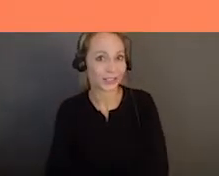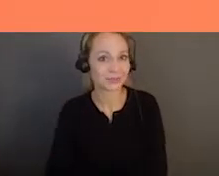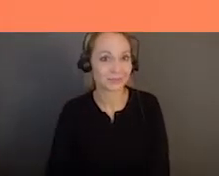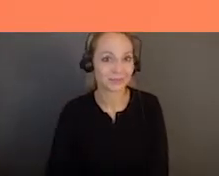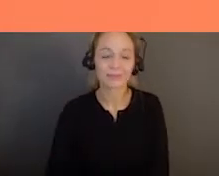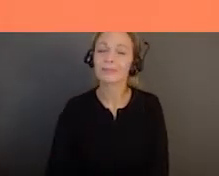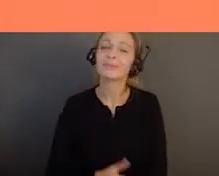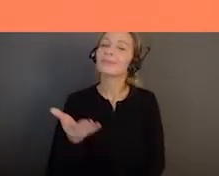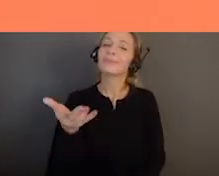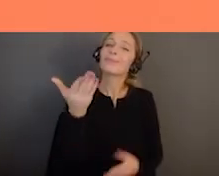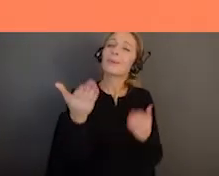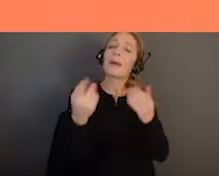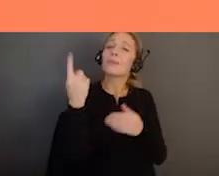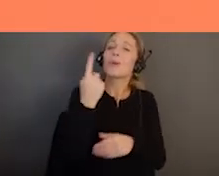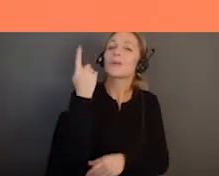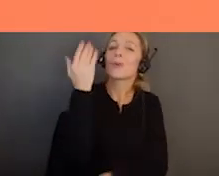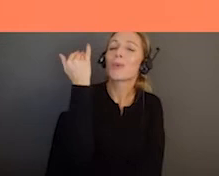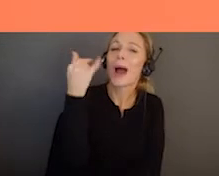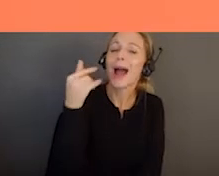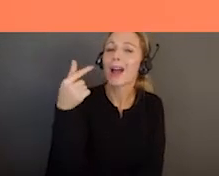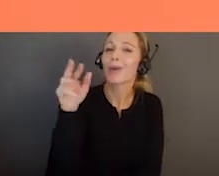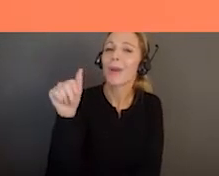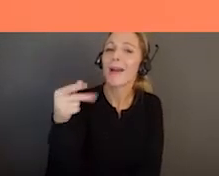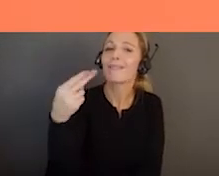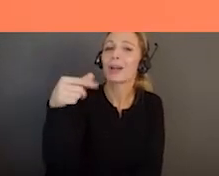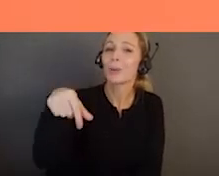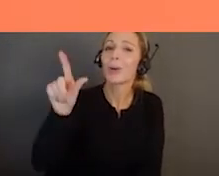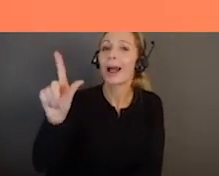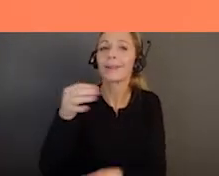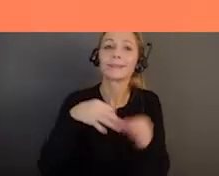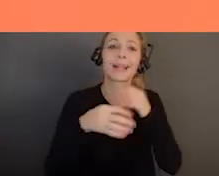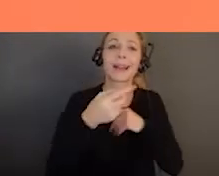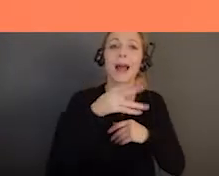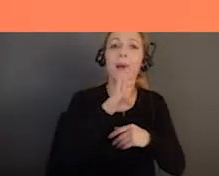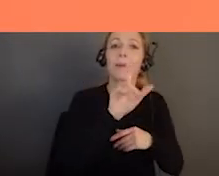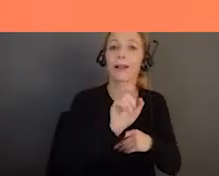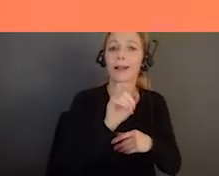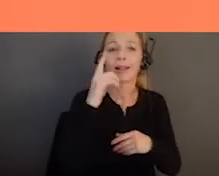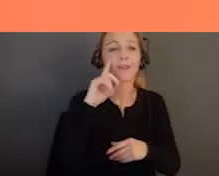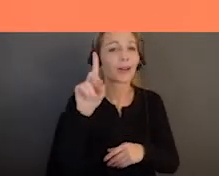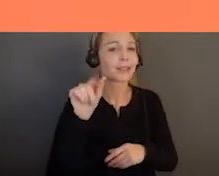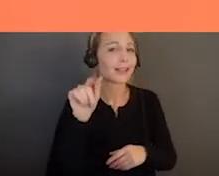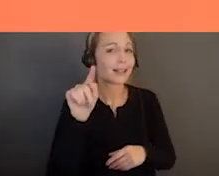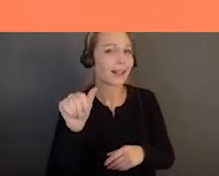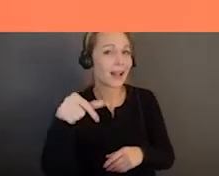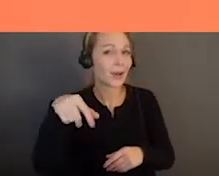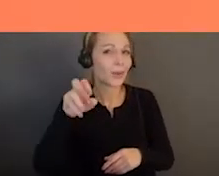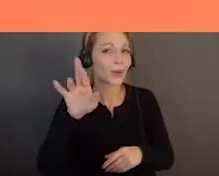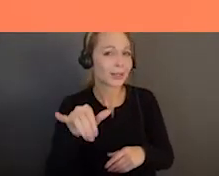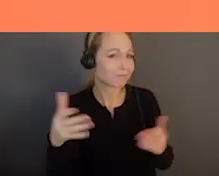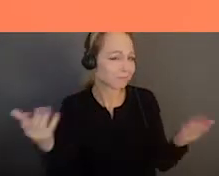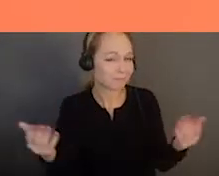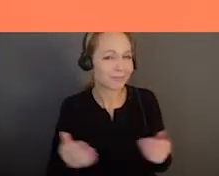OR INTEGRATIONS. SO YOU MIGHT BE WONDERING WHY GraphQL INSTEAD OF HUBBLE FOR DATA QUERY. THERE ARE A FEW MAIN BENEFITS.